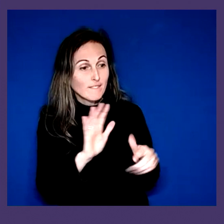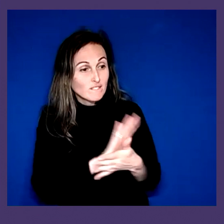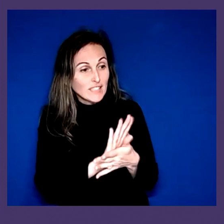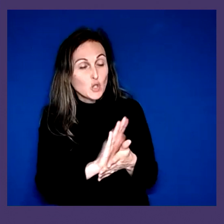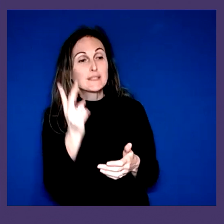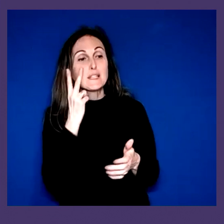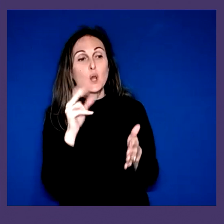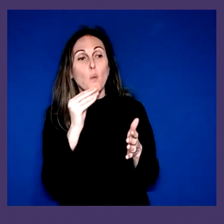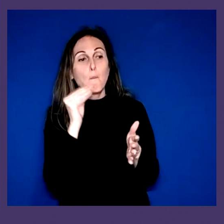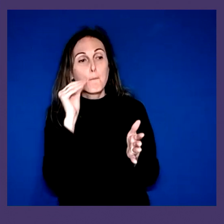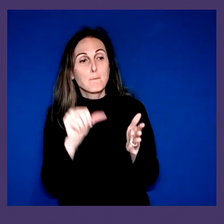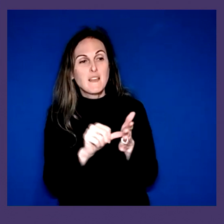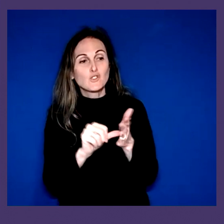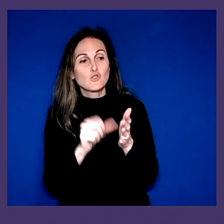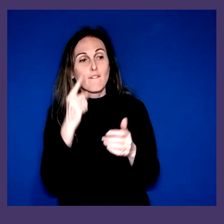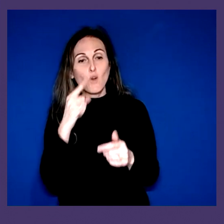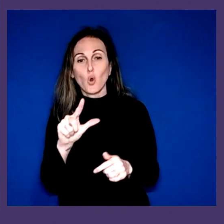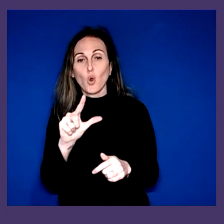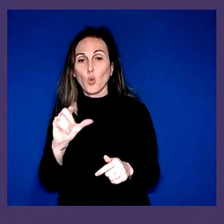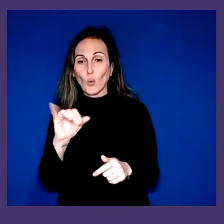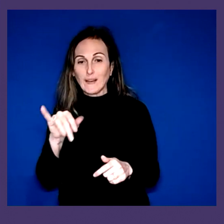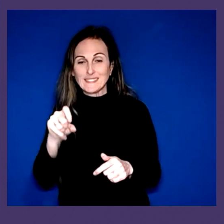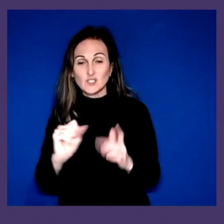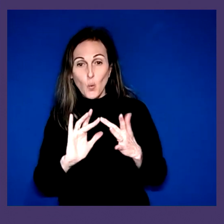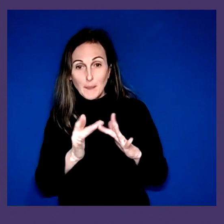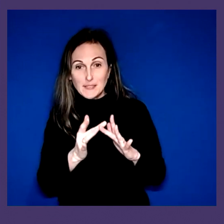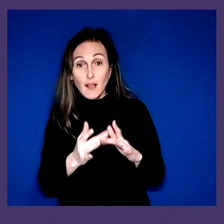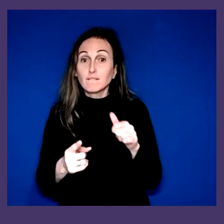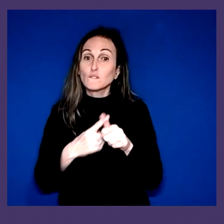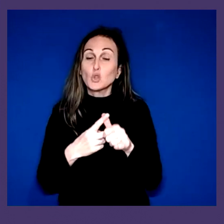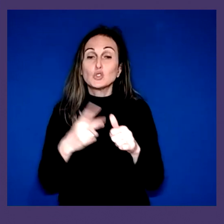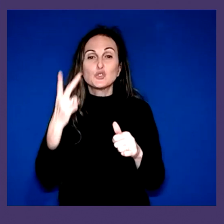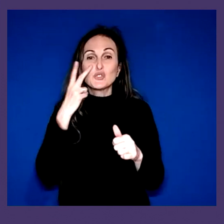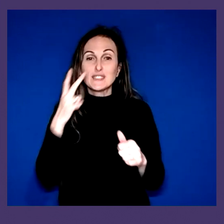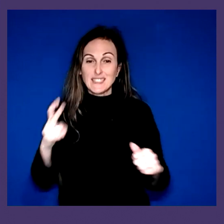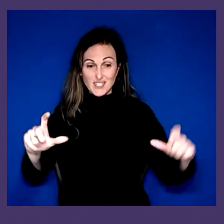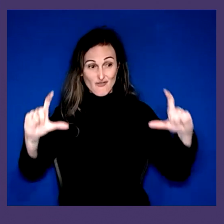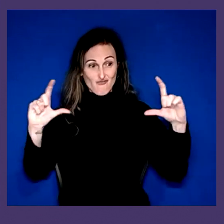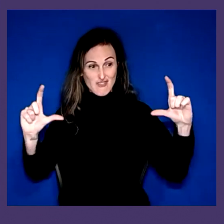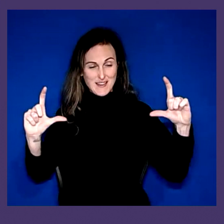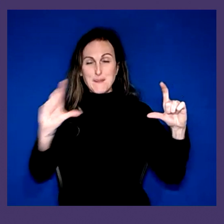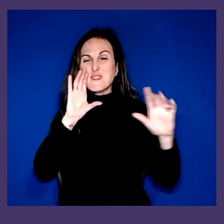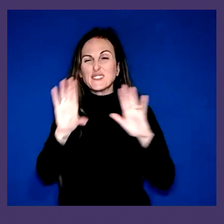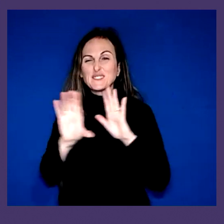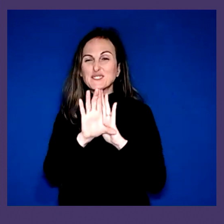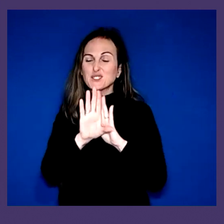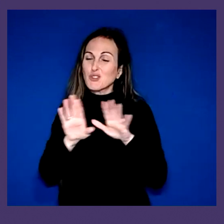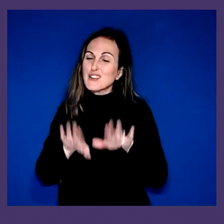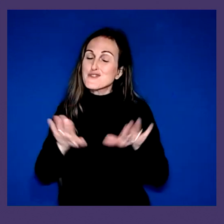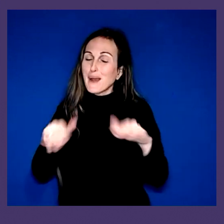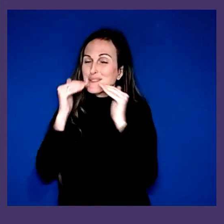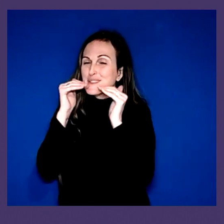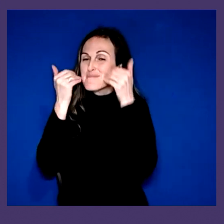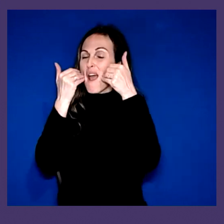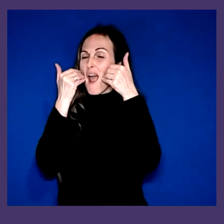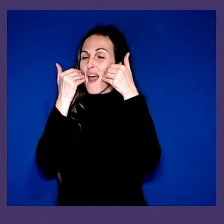a large image of a smiling child being held by an adult. In the bottom right corner, a small Signly box pops up.